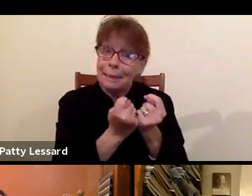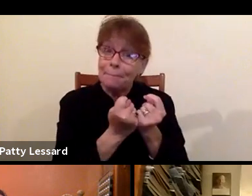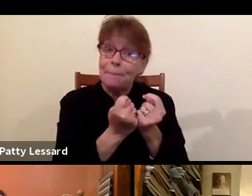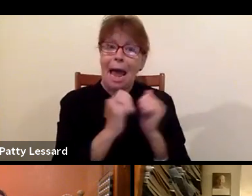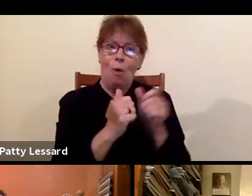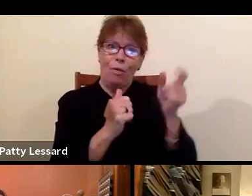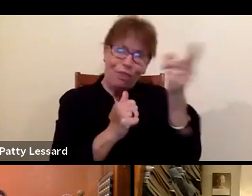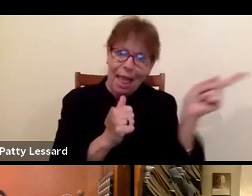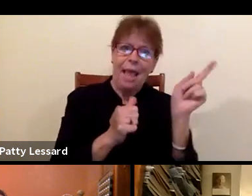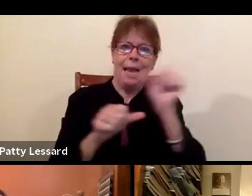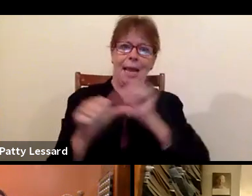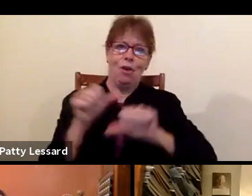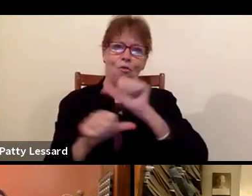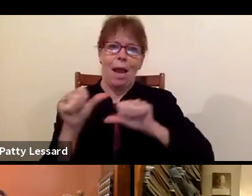out